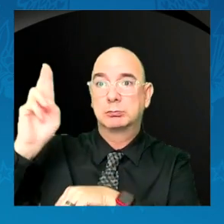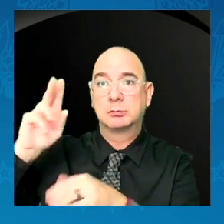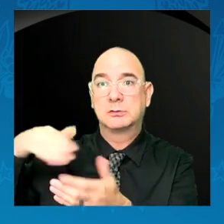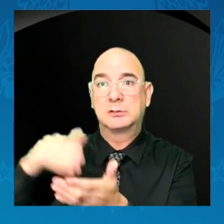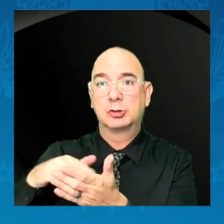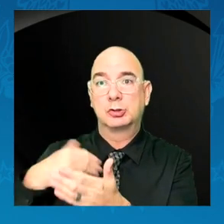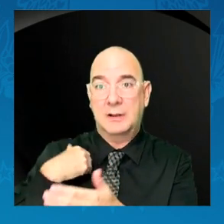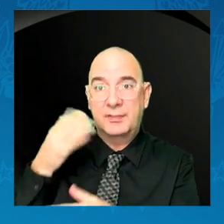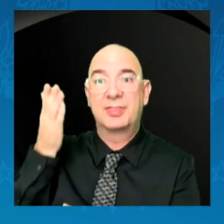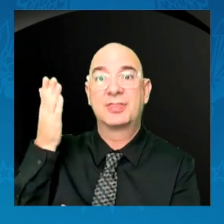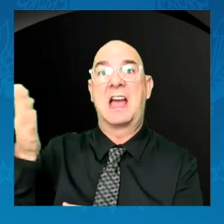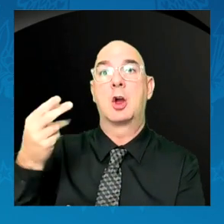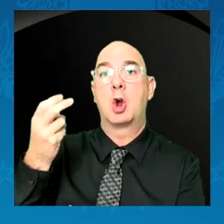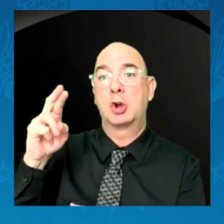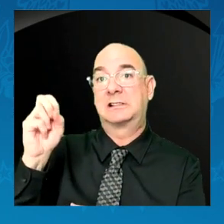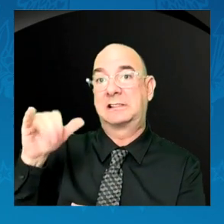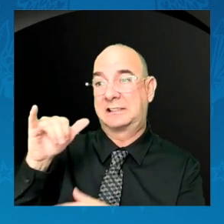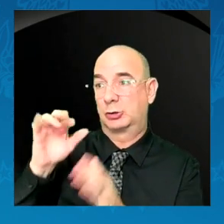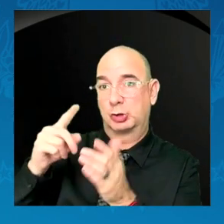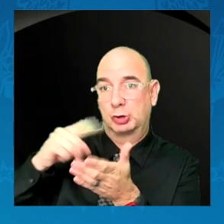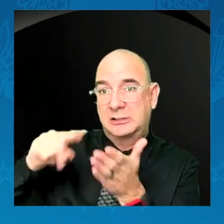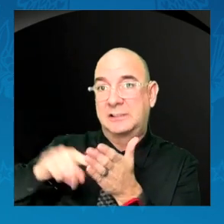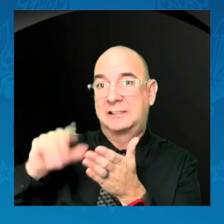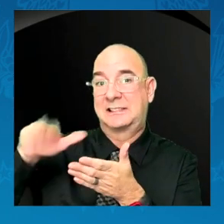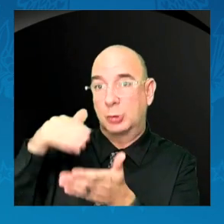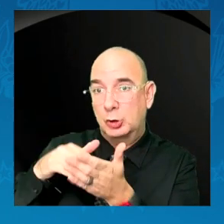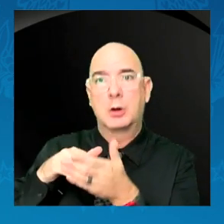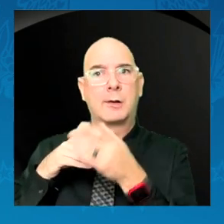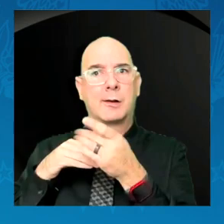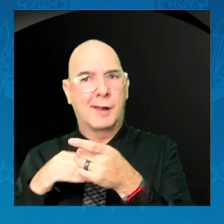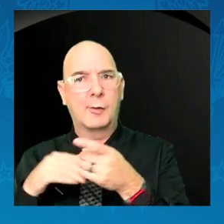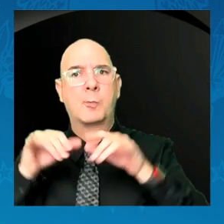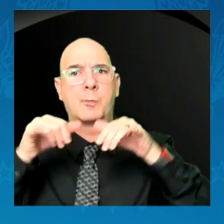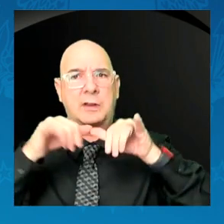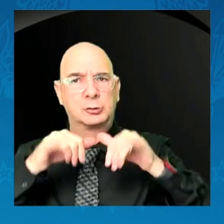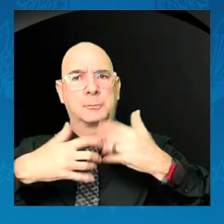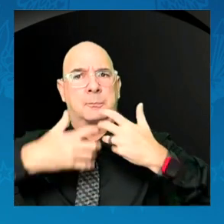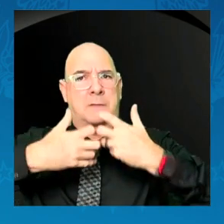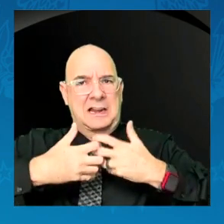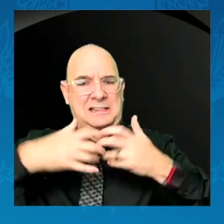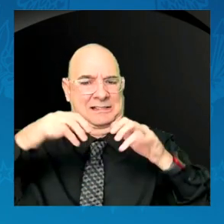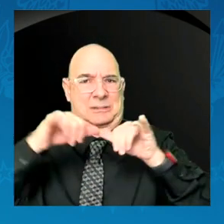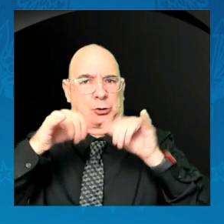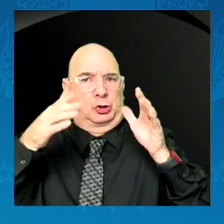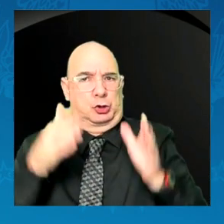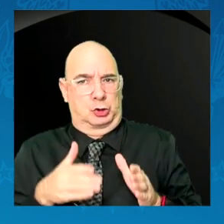and mechanical engineering technicians. We're nearly half the participants are women. This administration is working to expand